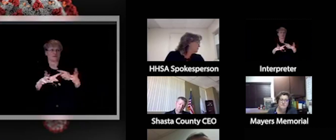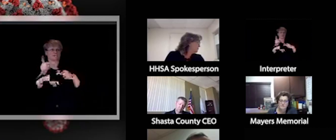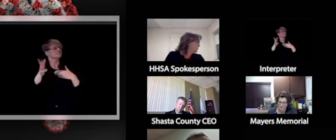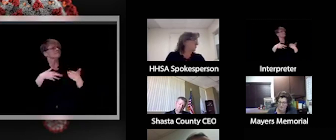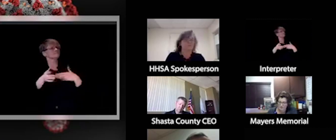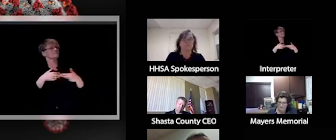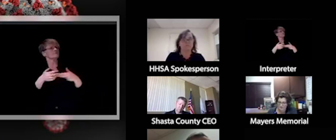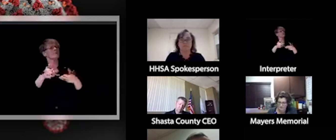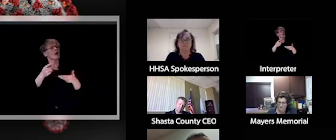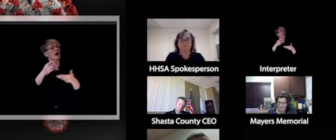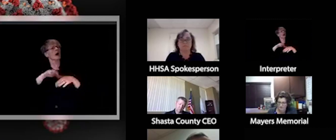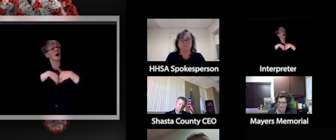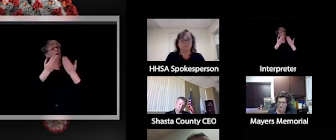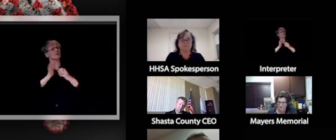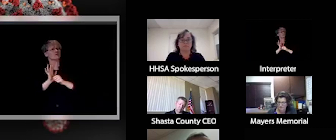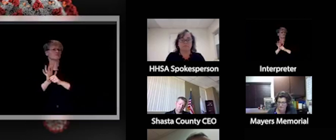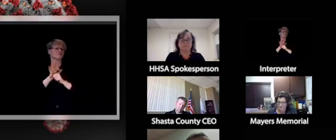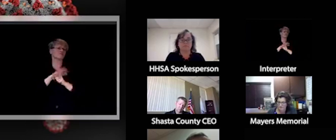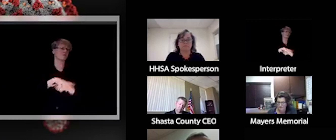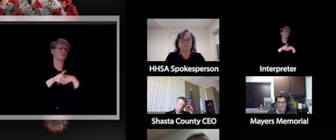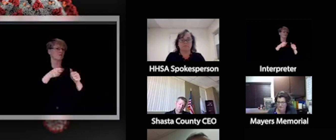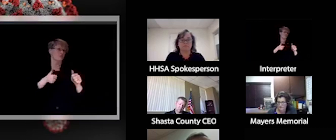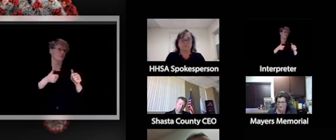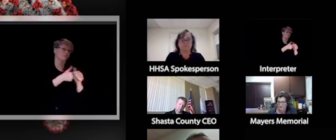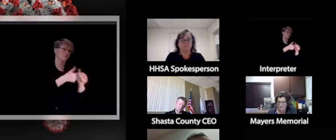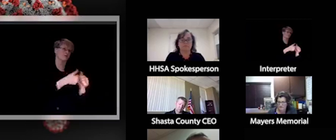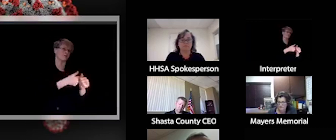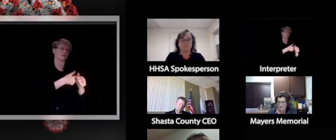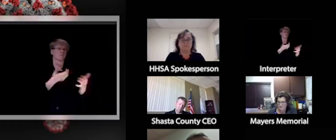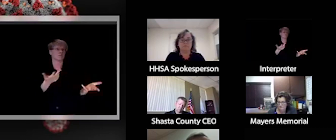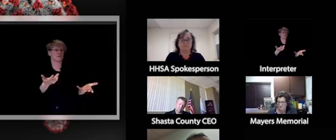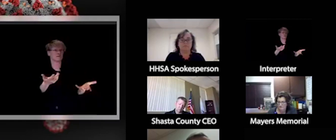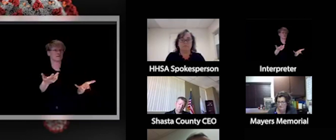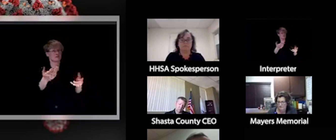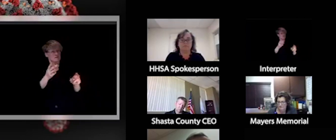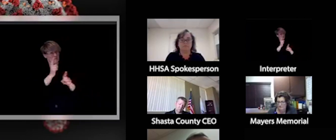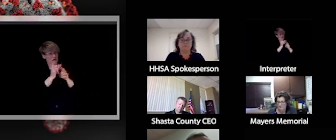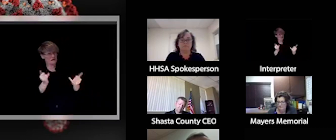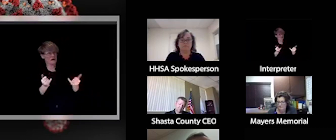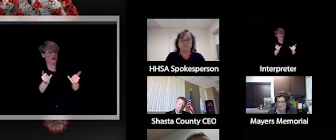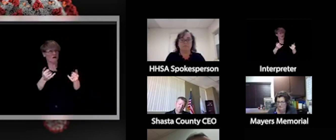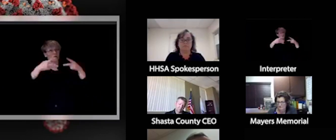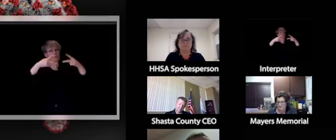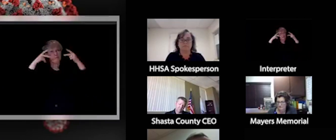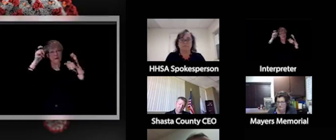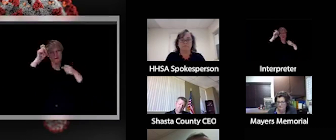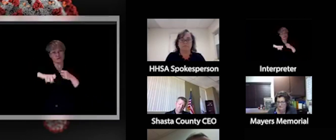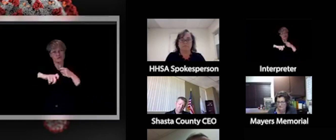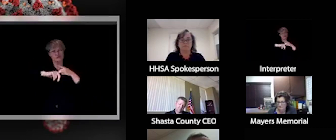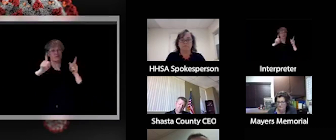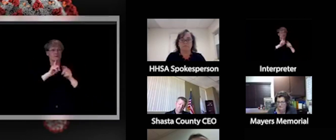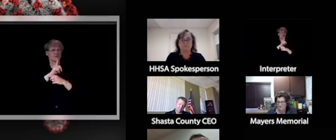I mean it seems like there basically isn’t any, it’s still just an honor system.